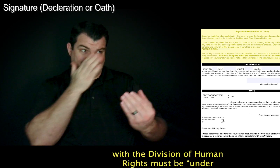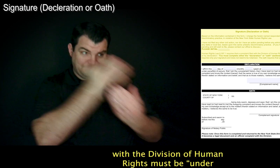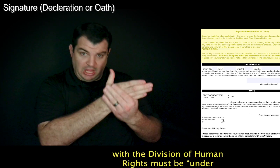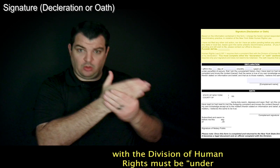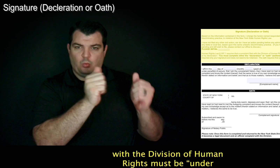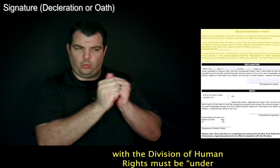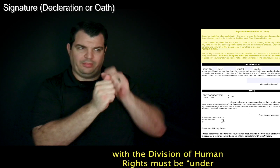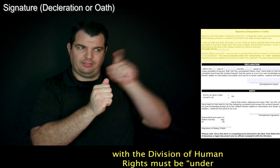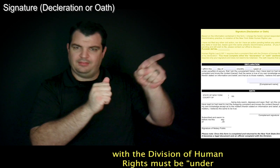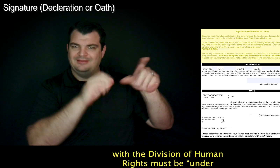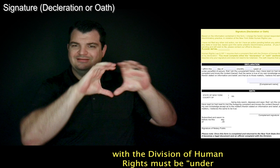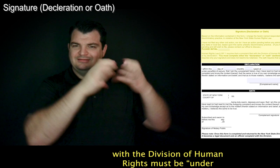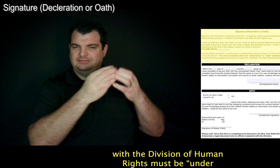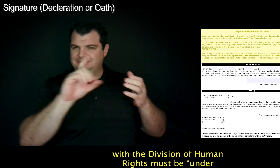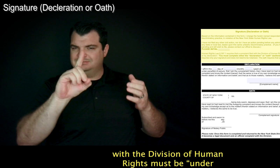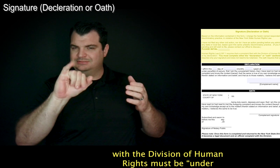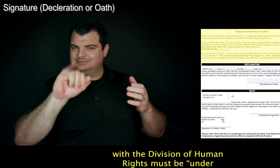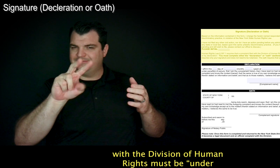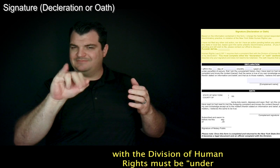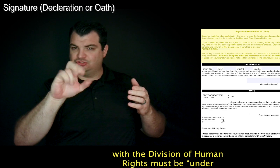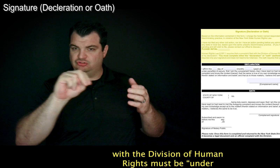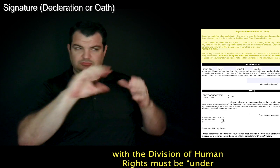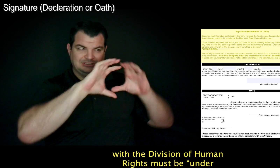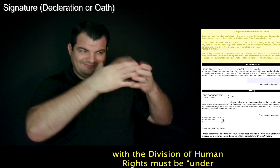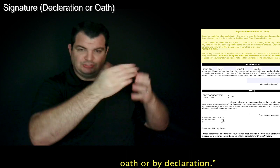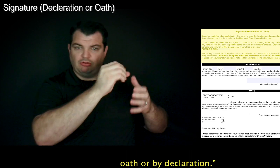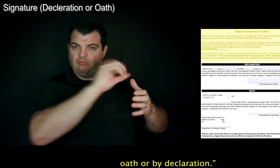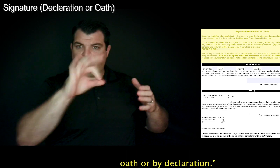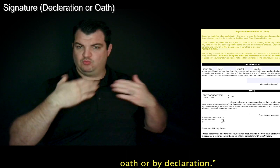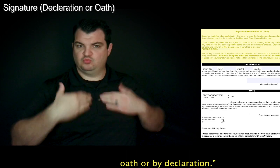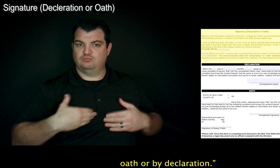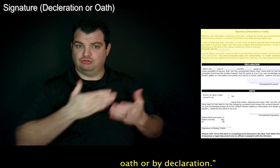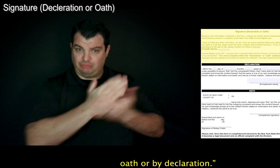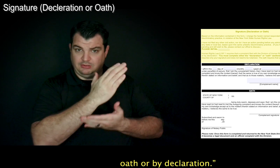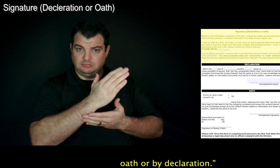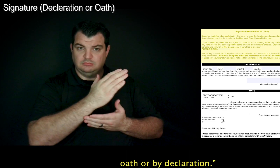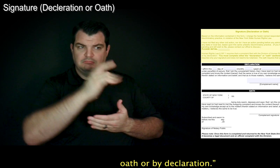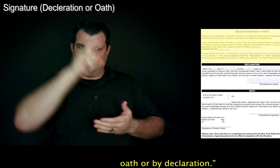with the Division of Human Rights must be “under oath or by declaration.”